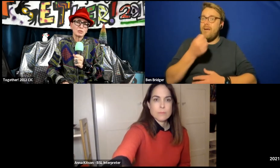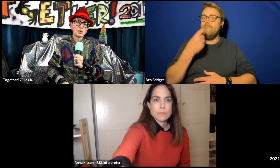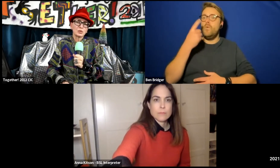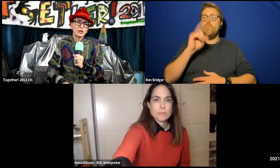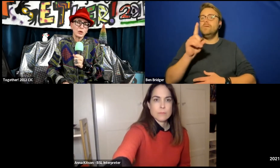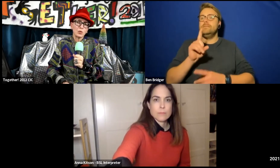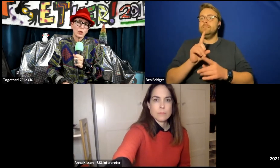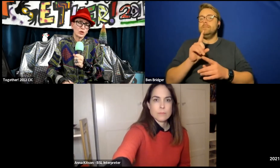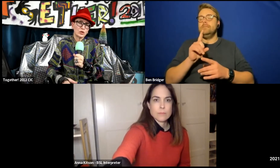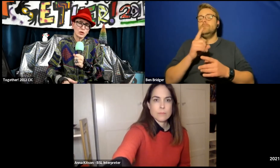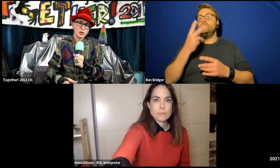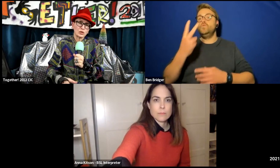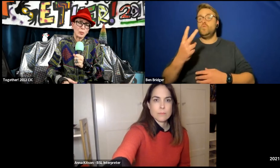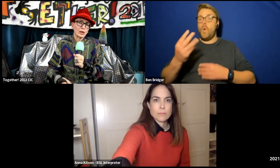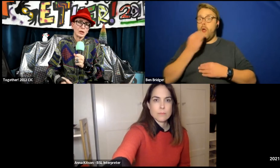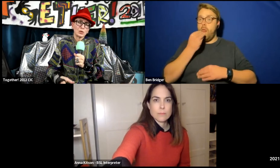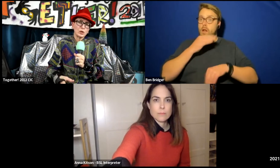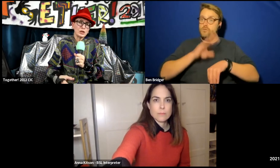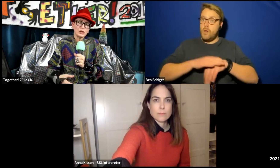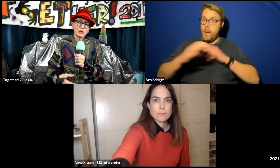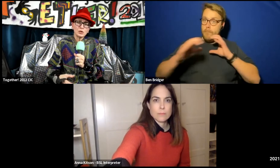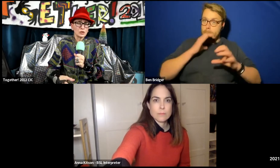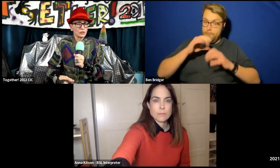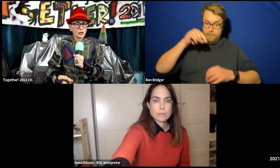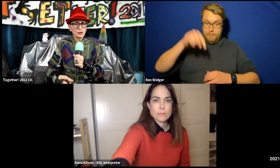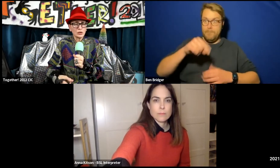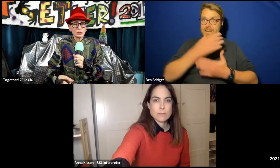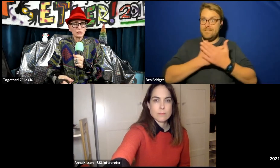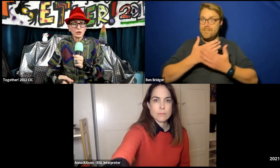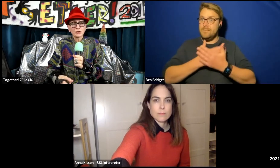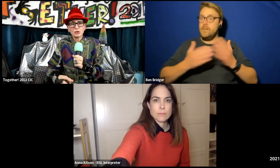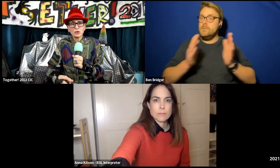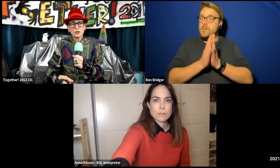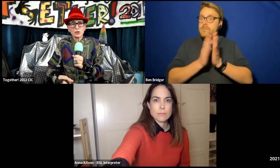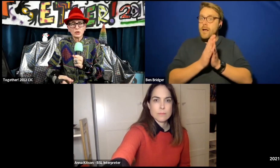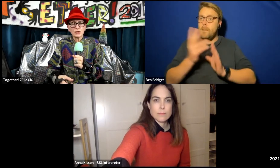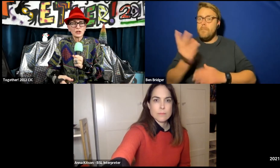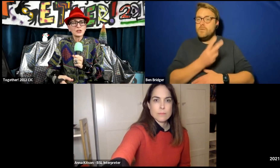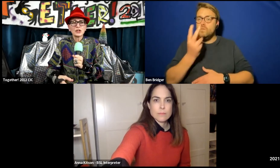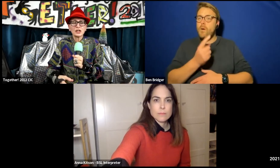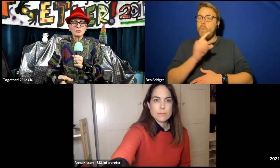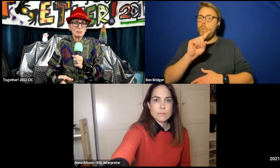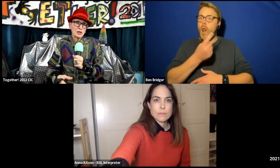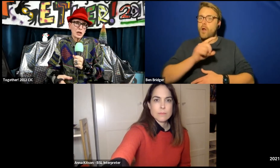between one and two. We used to fund the refreshments on a Saturday, now we